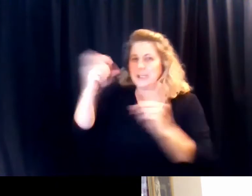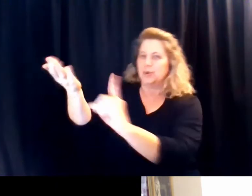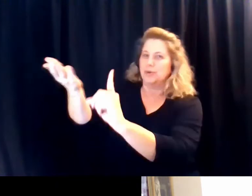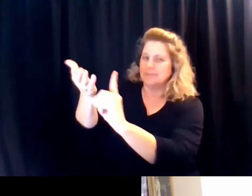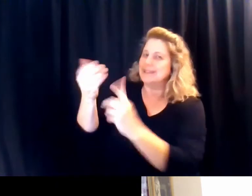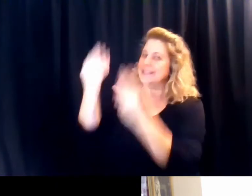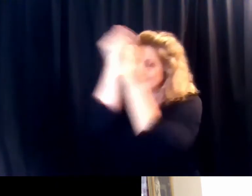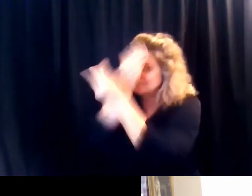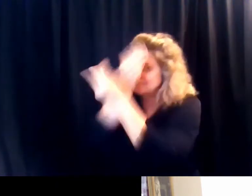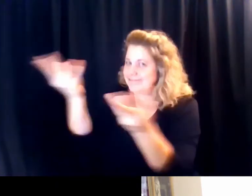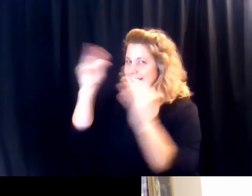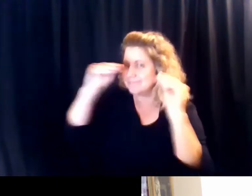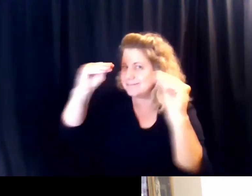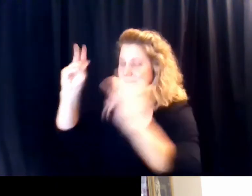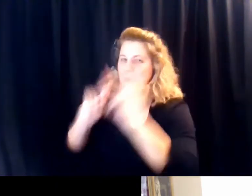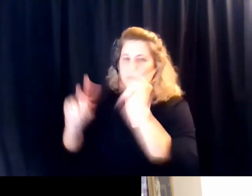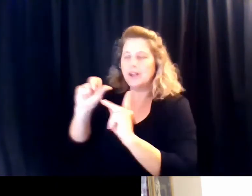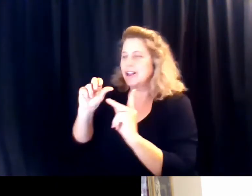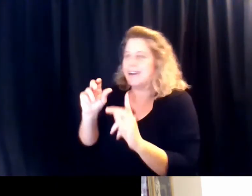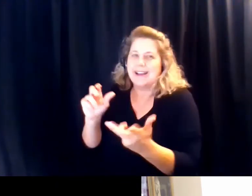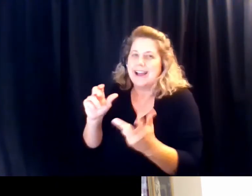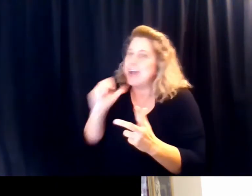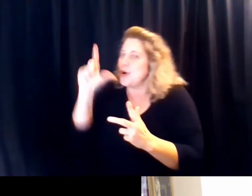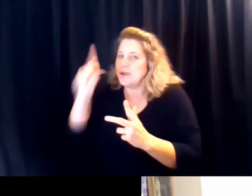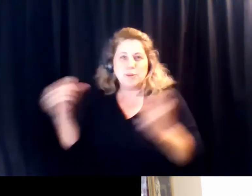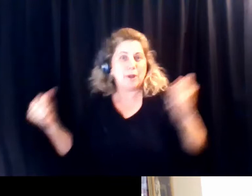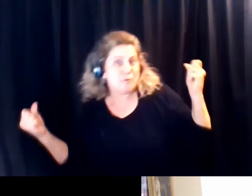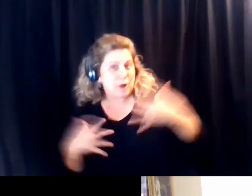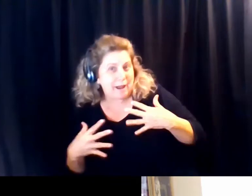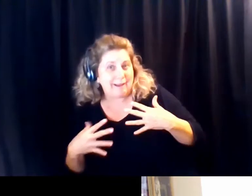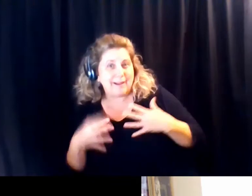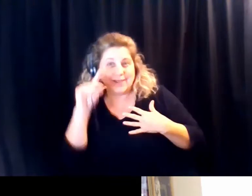Judith Heumann: Areas that I'm facing but it's certainly not just me. It's all of us is